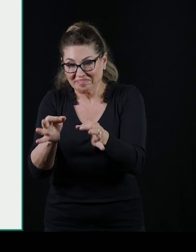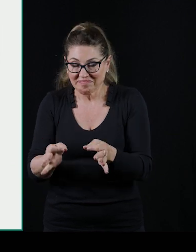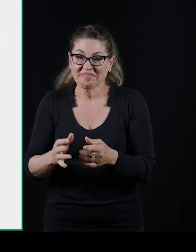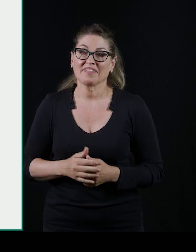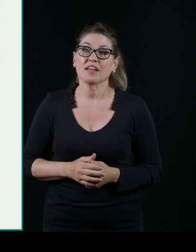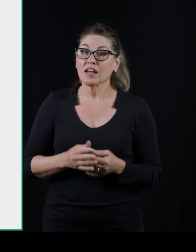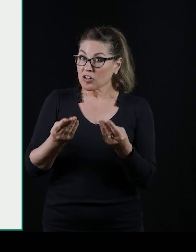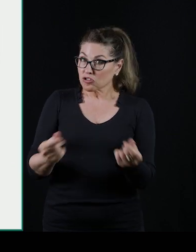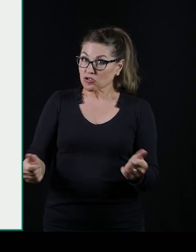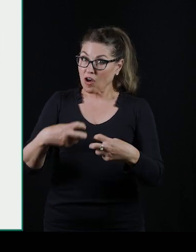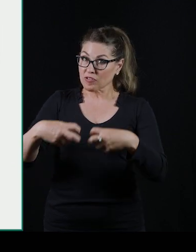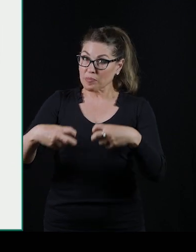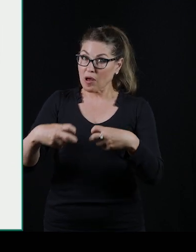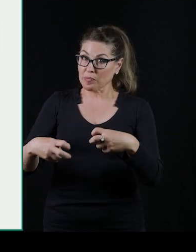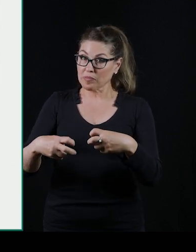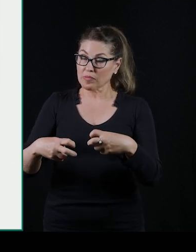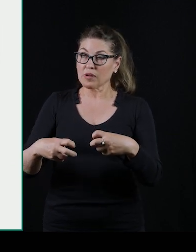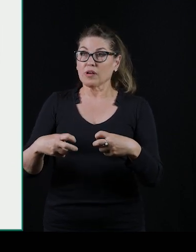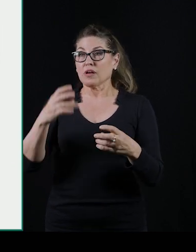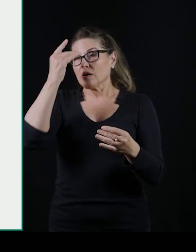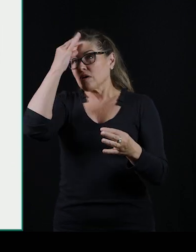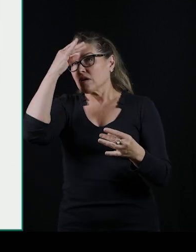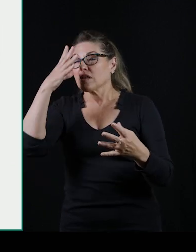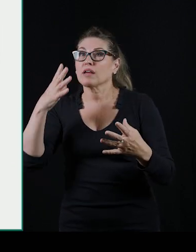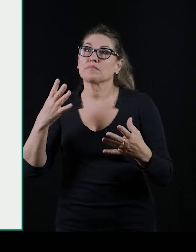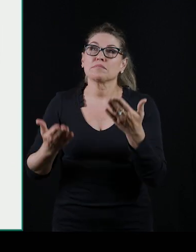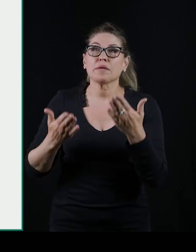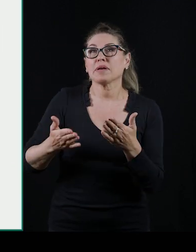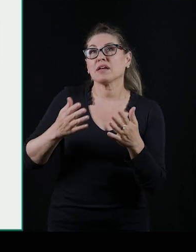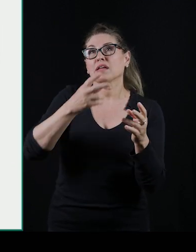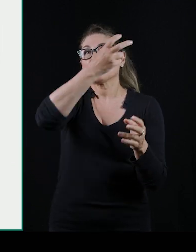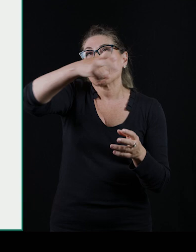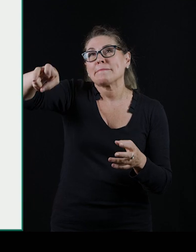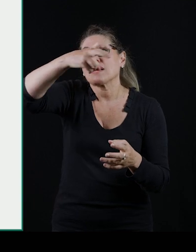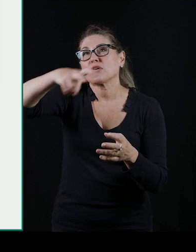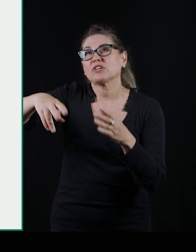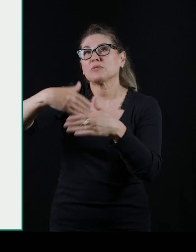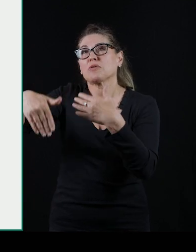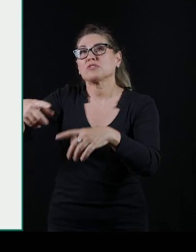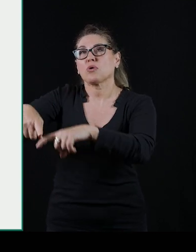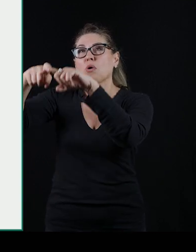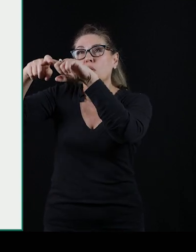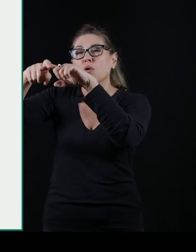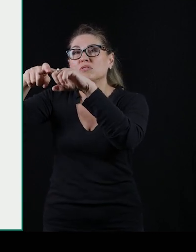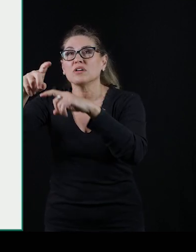To solve this problem, we considered putting the whole migration process on hold, blanketing the service and tests